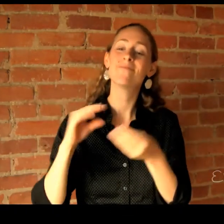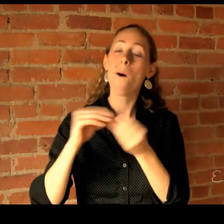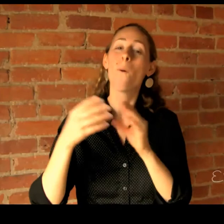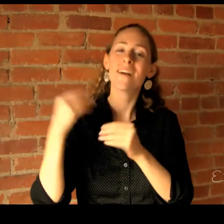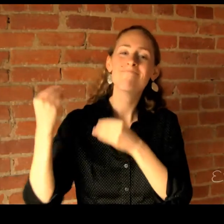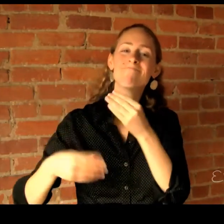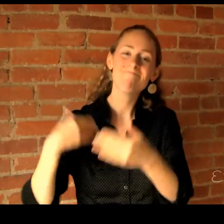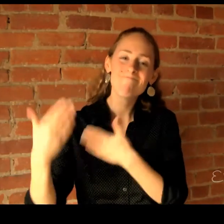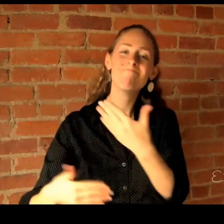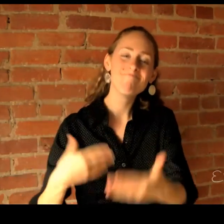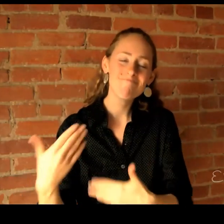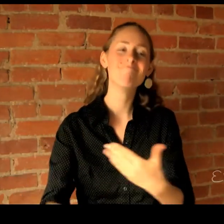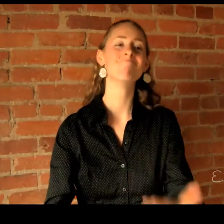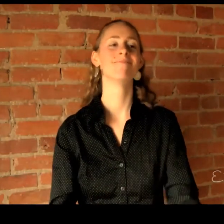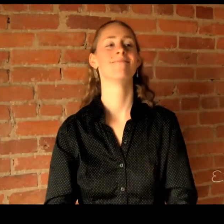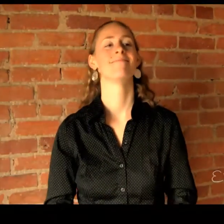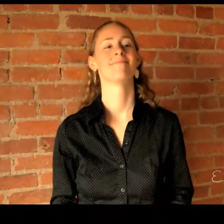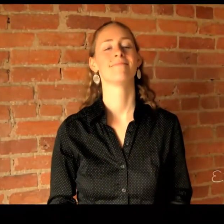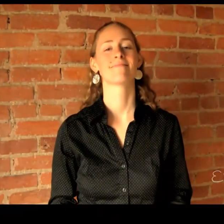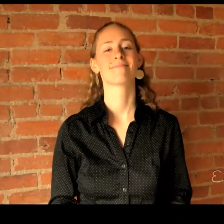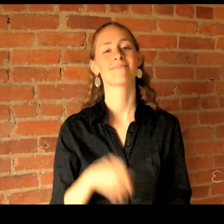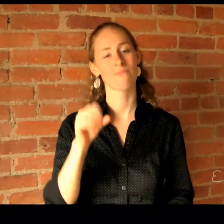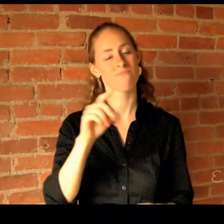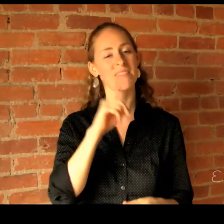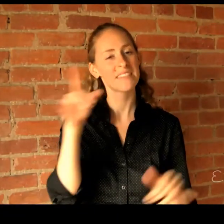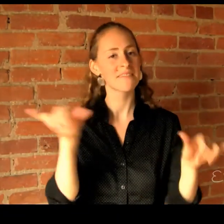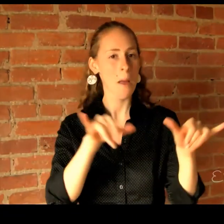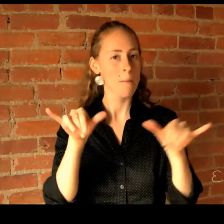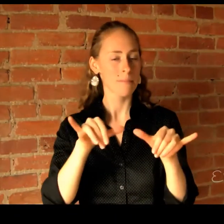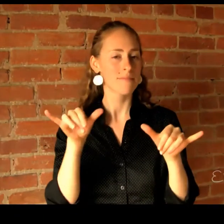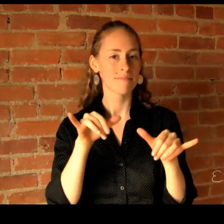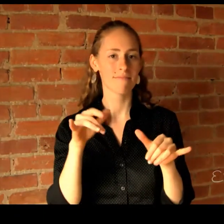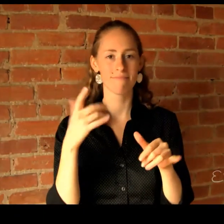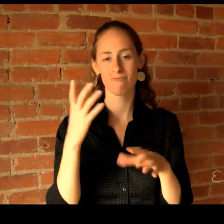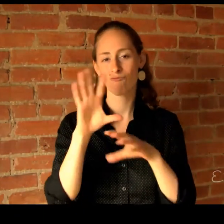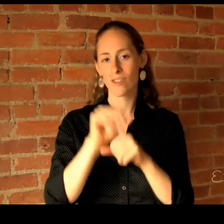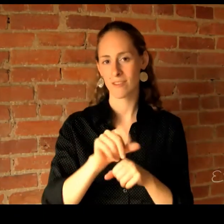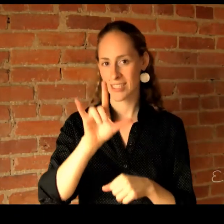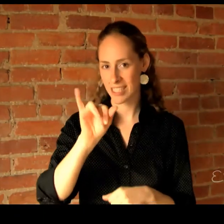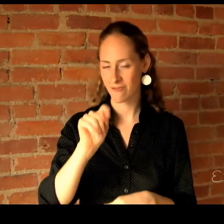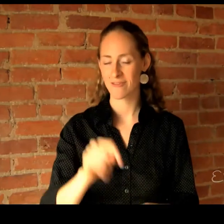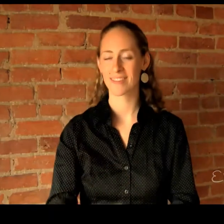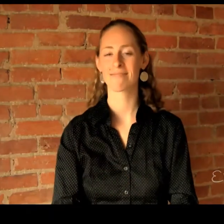on throughout the community’s known history. This reflects what traditional literature as well.